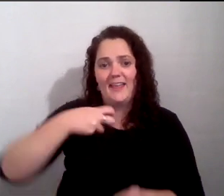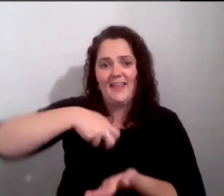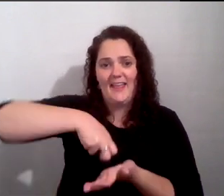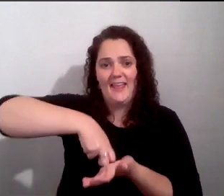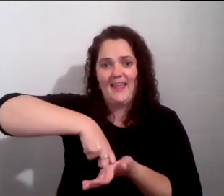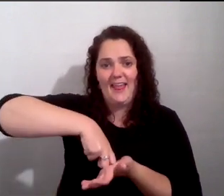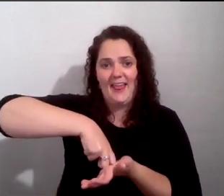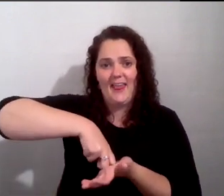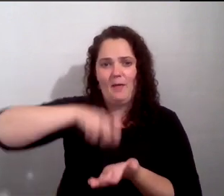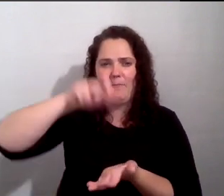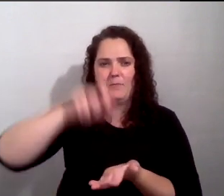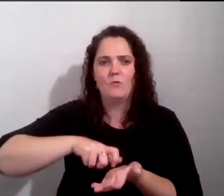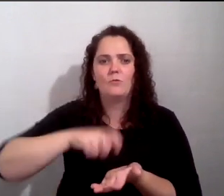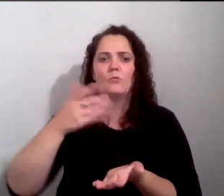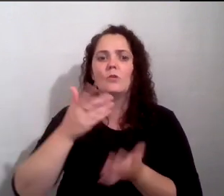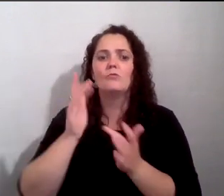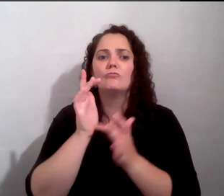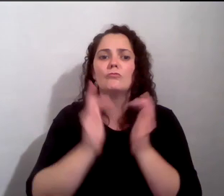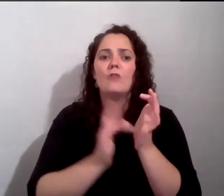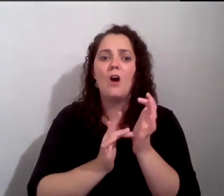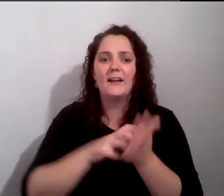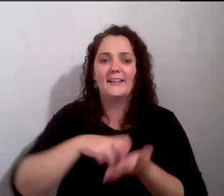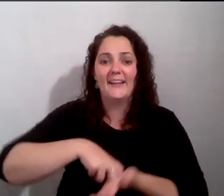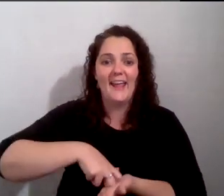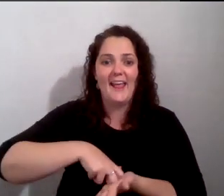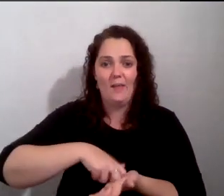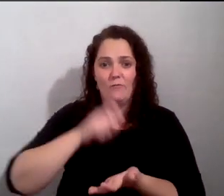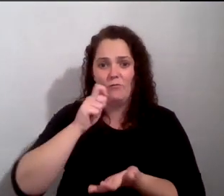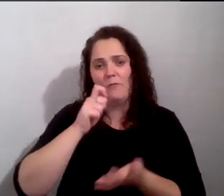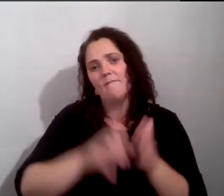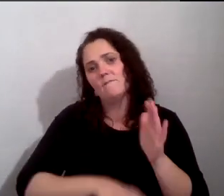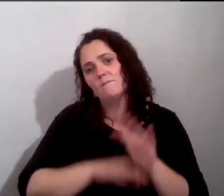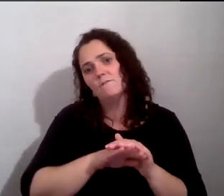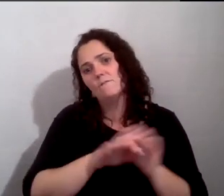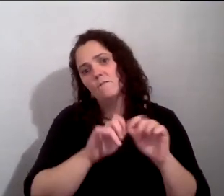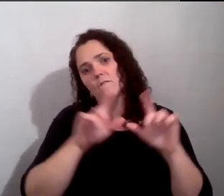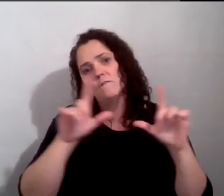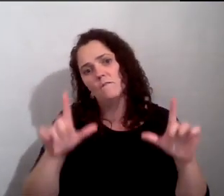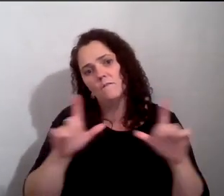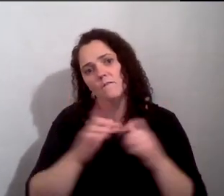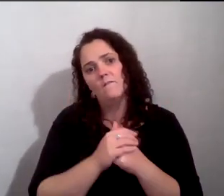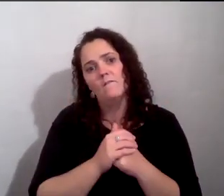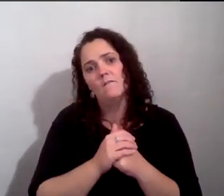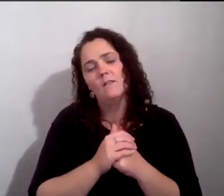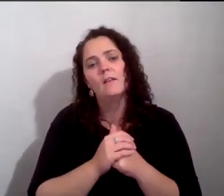and there is an image of a cup towards the middle and left-hand side and maybe beneath